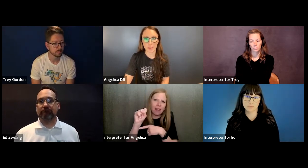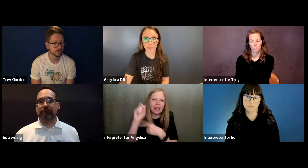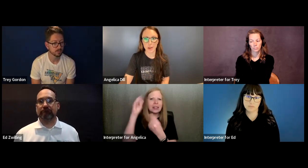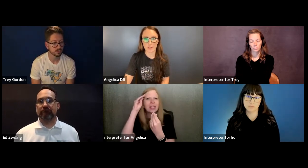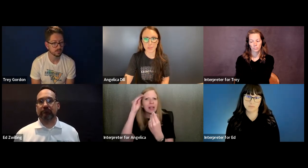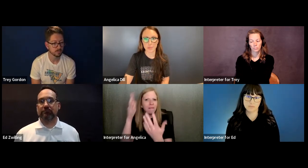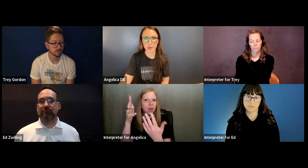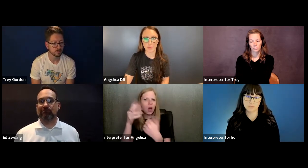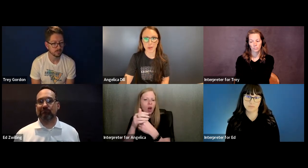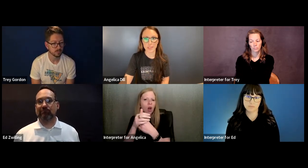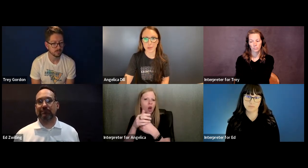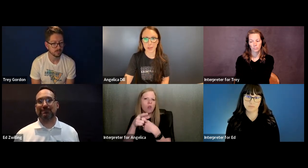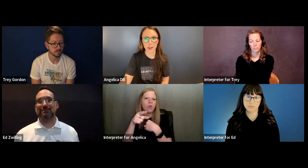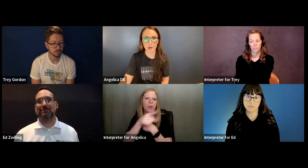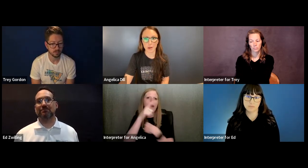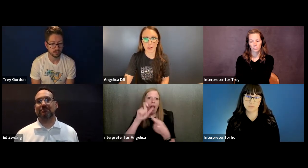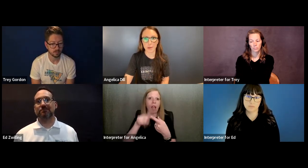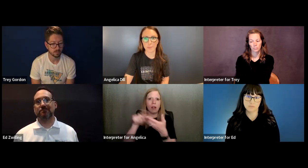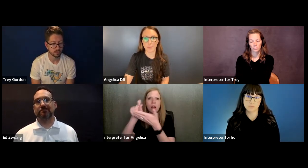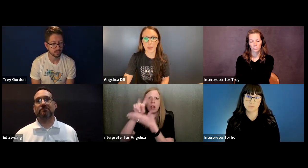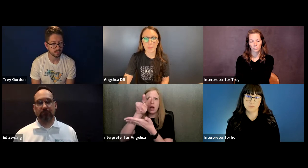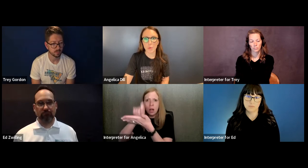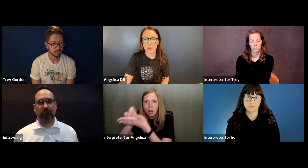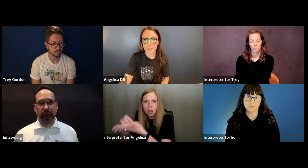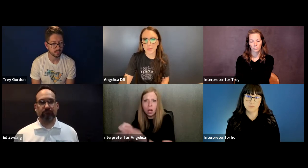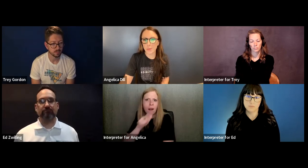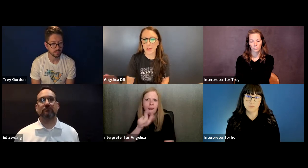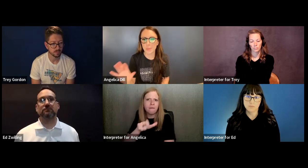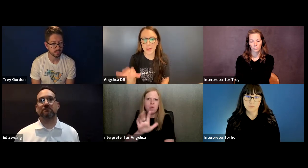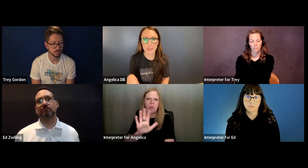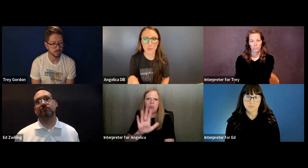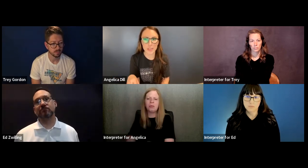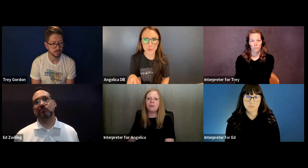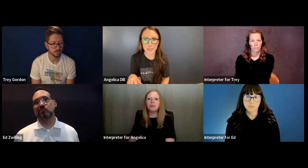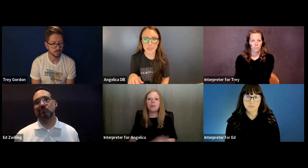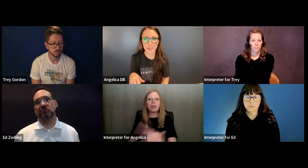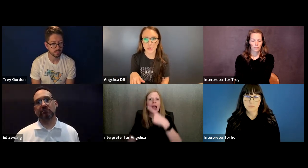so you don't have to write it down right now but we'll also i wanted to put out some resources too